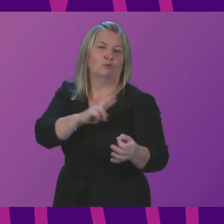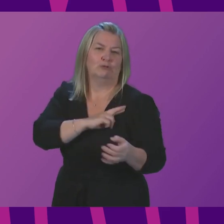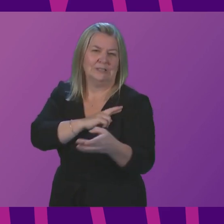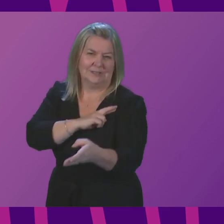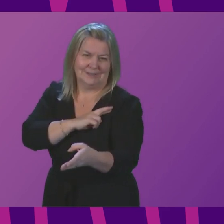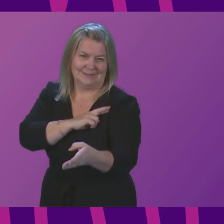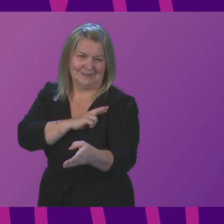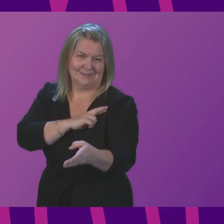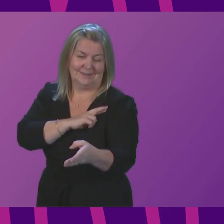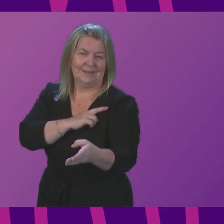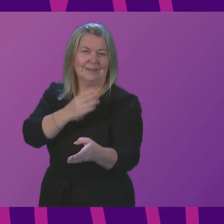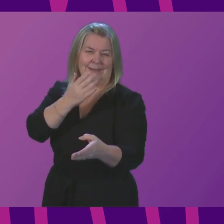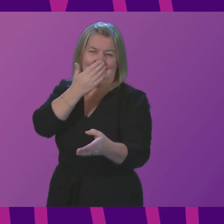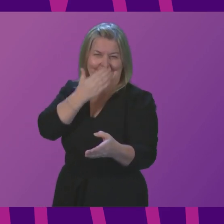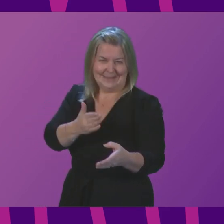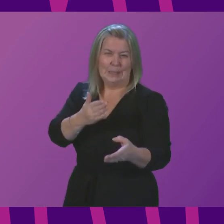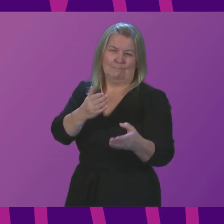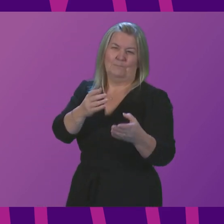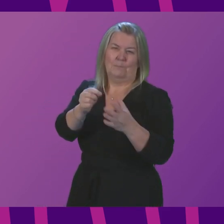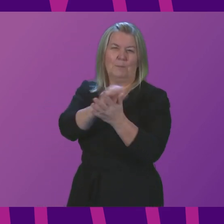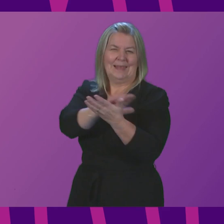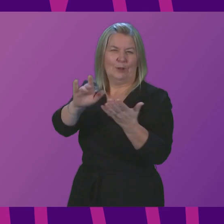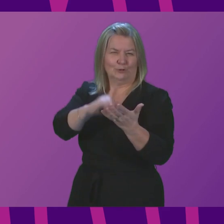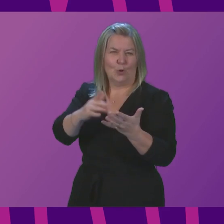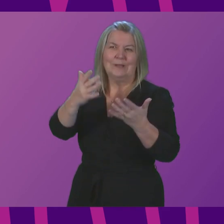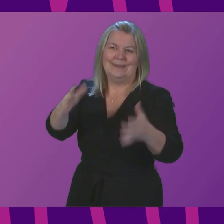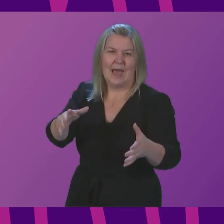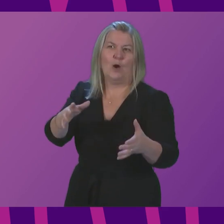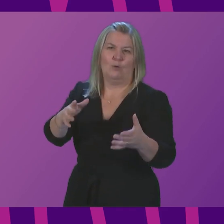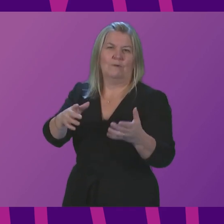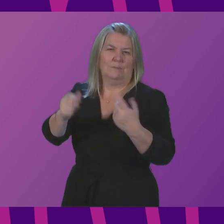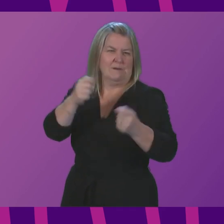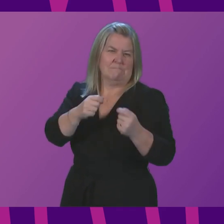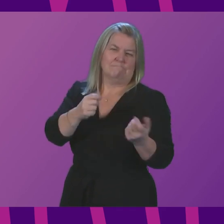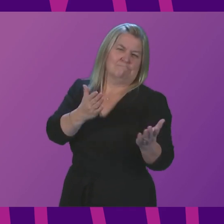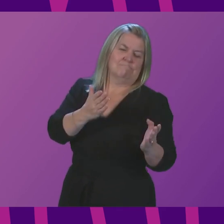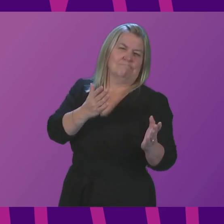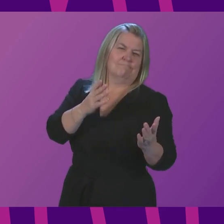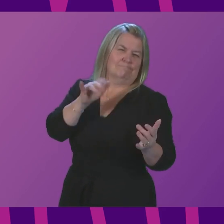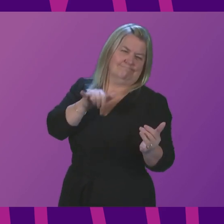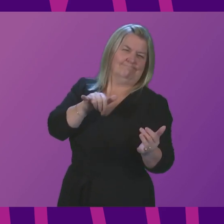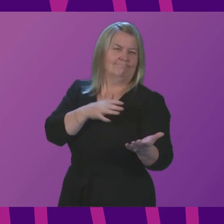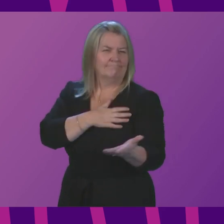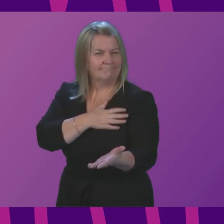they seem to have infected Public Health Scotland too. Why did it need to protect the SNP Government?